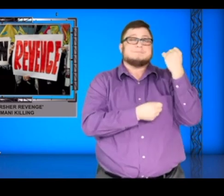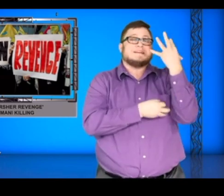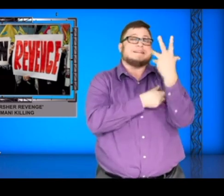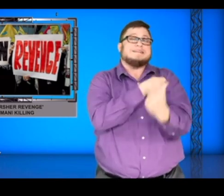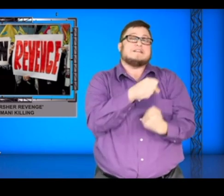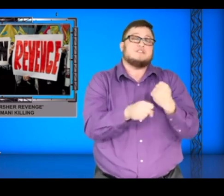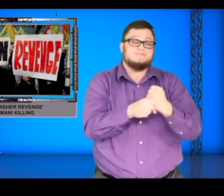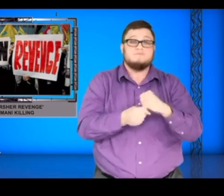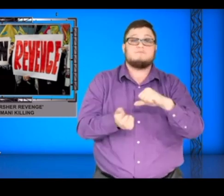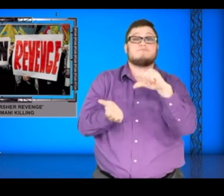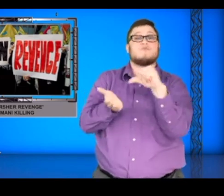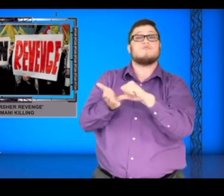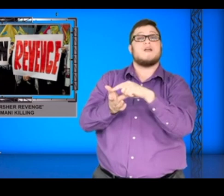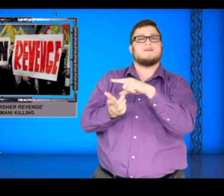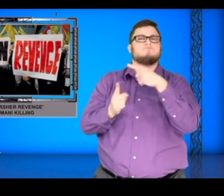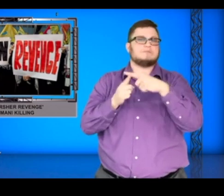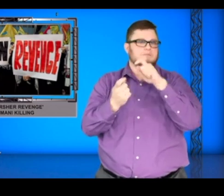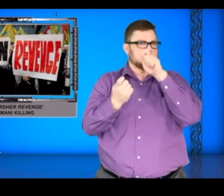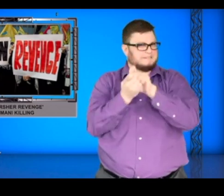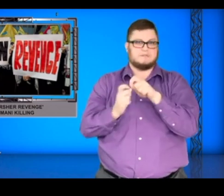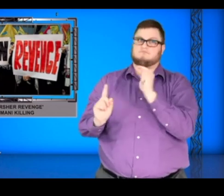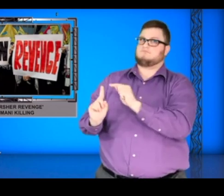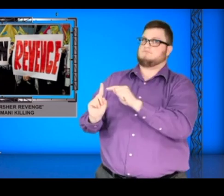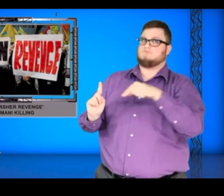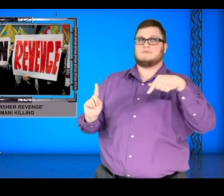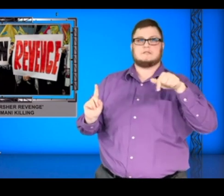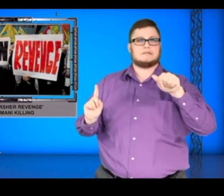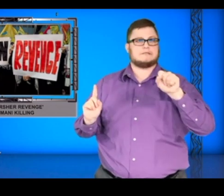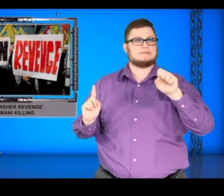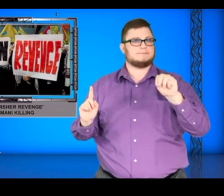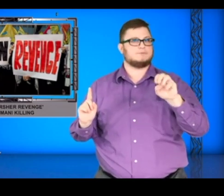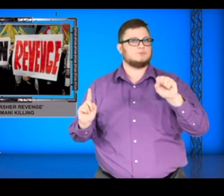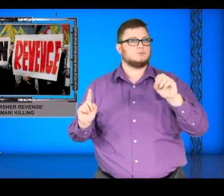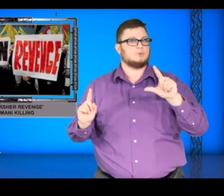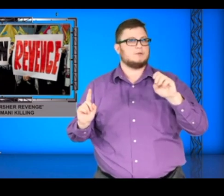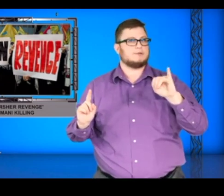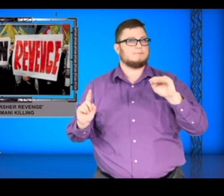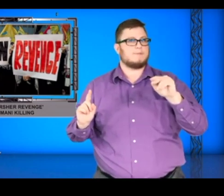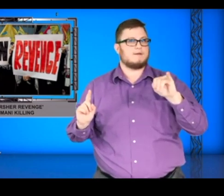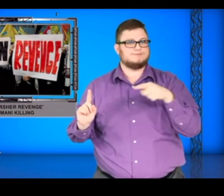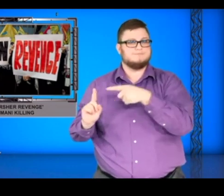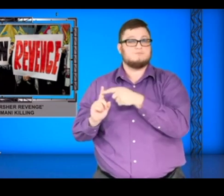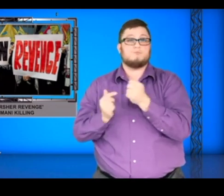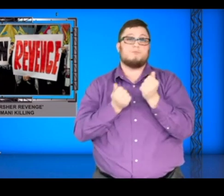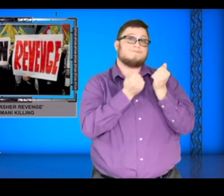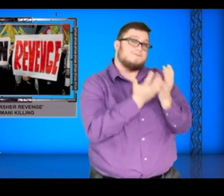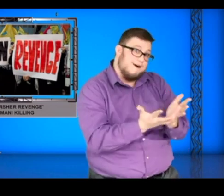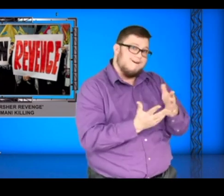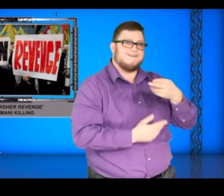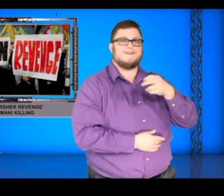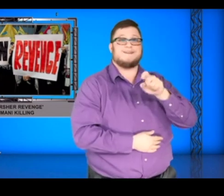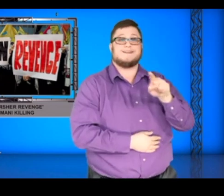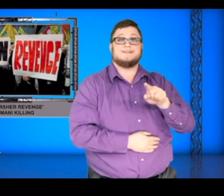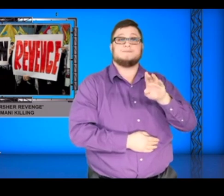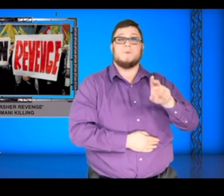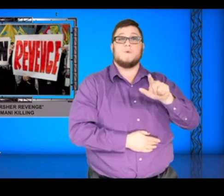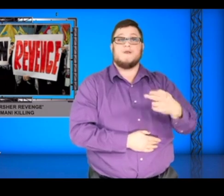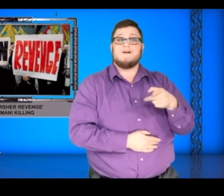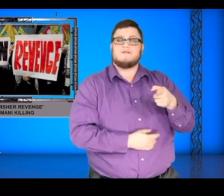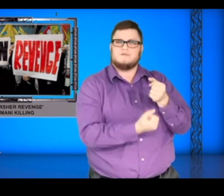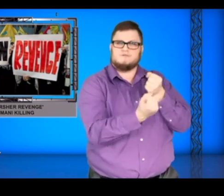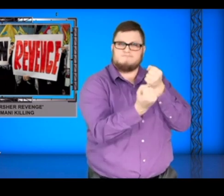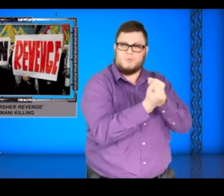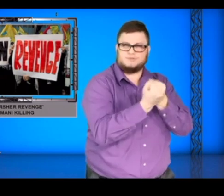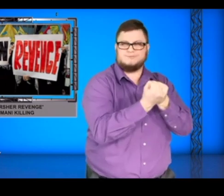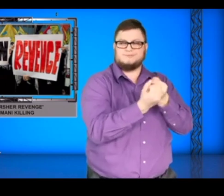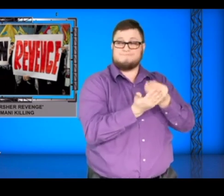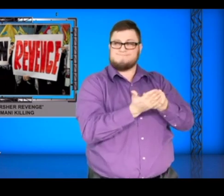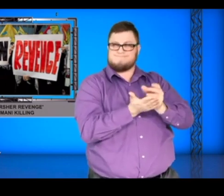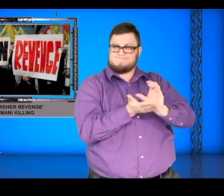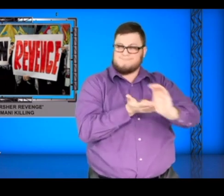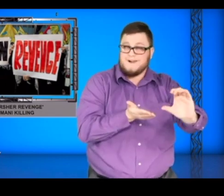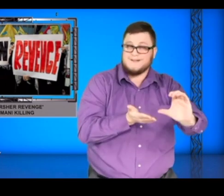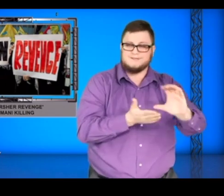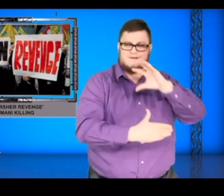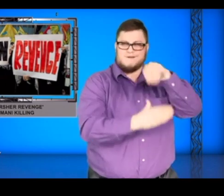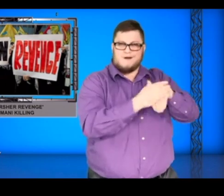Hezbollah has been supported financially and logistically by Iran and specifically by Qasem